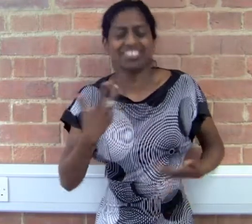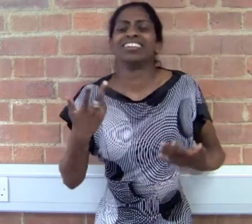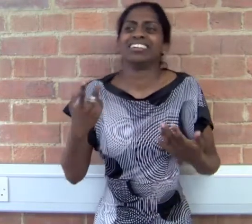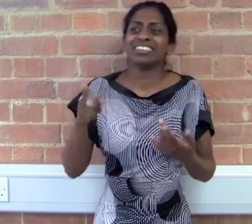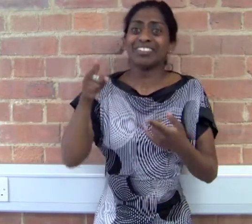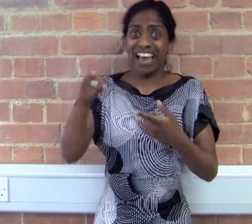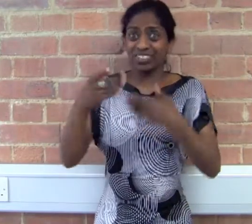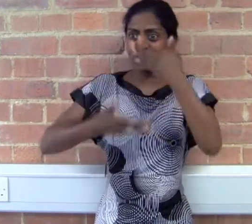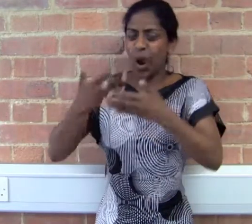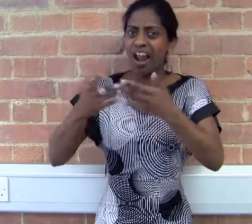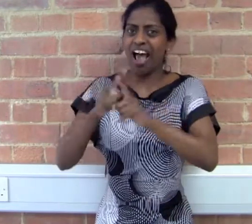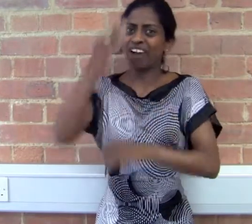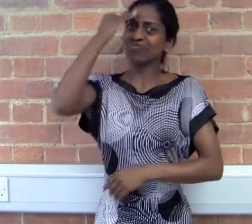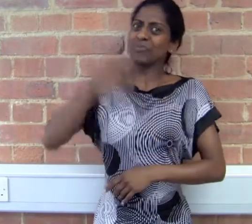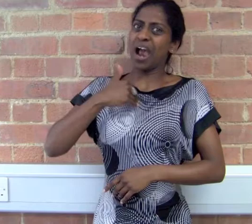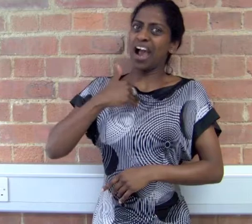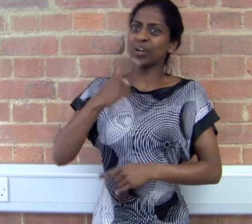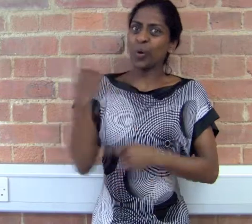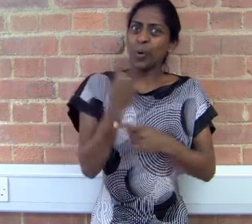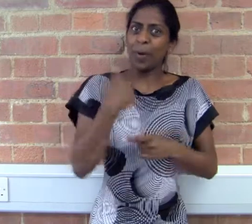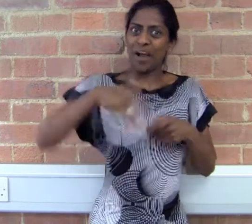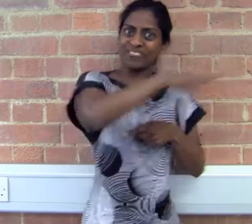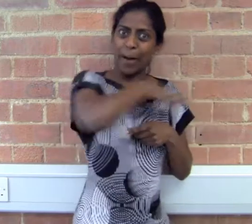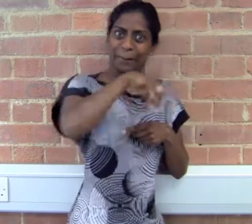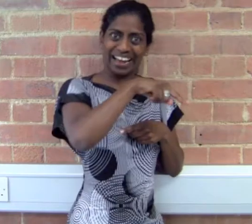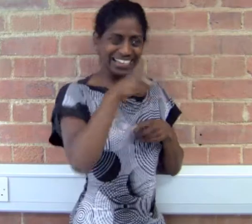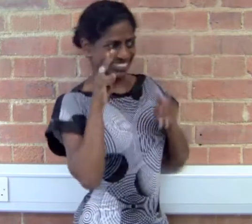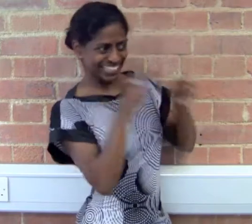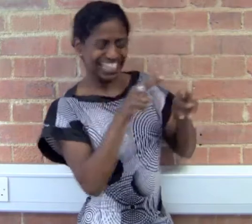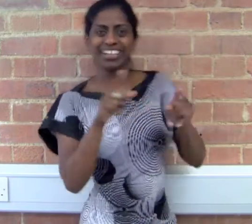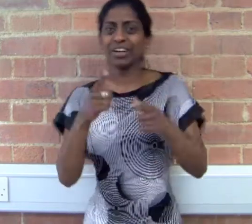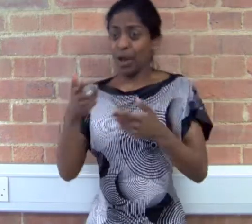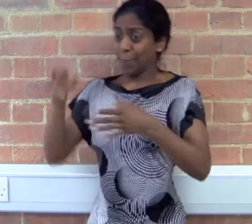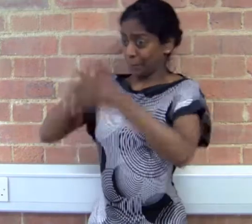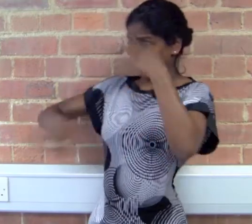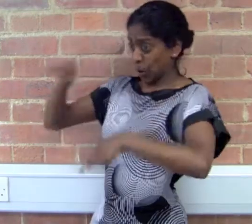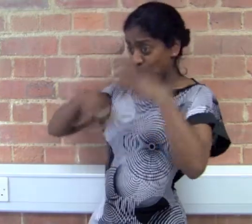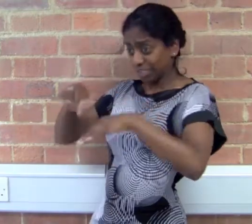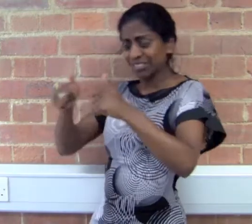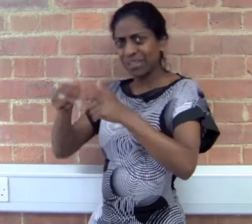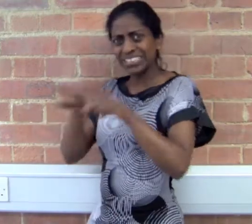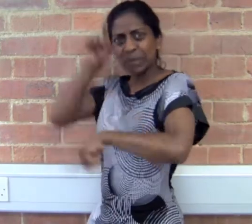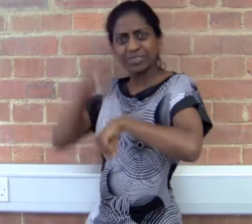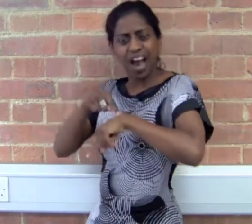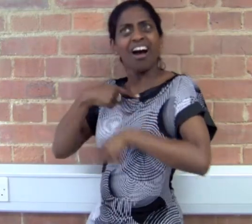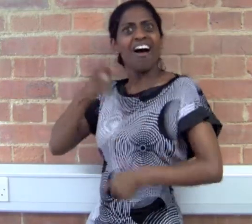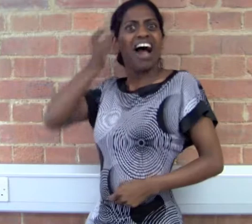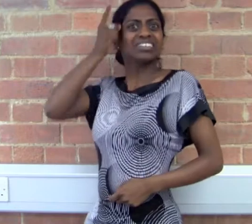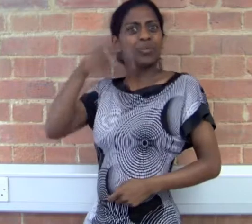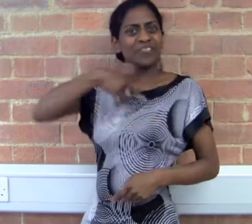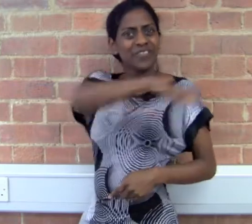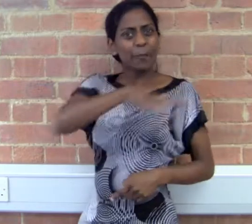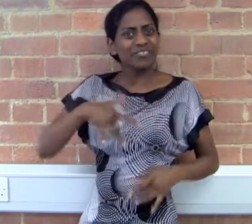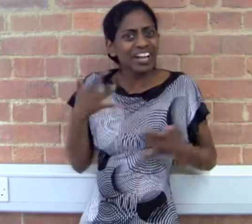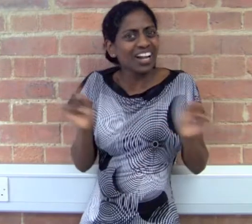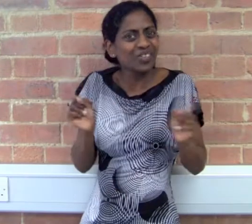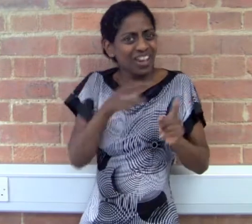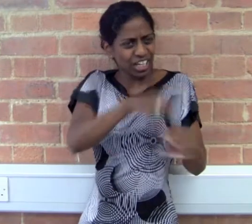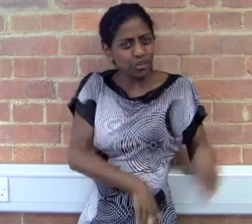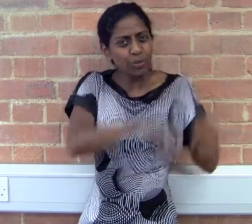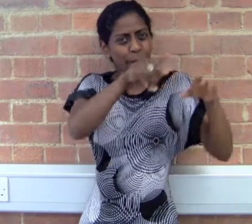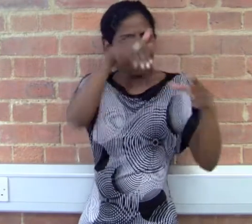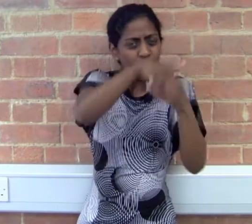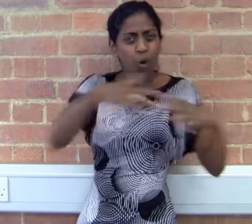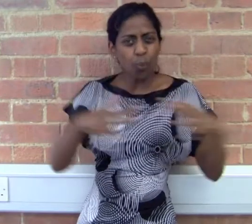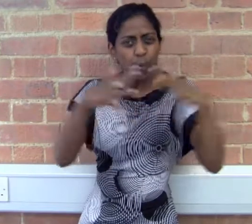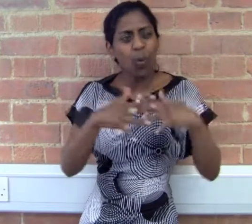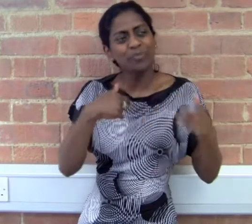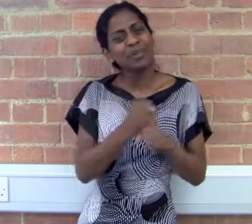The story reminds me of who my family are. I know I'm only acting but it helps me understand how my family felt, being in the middle of a civil war.